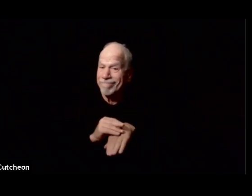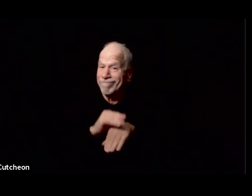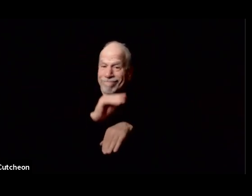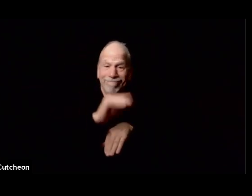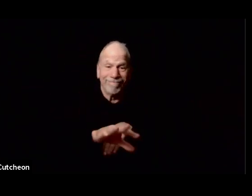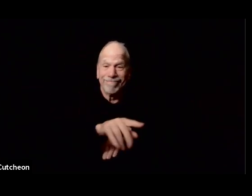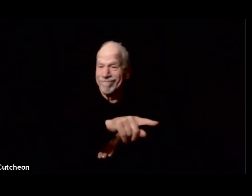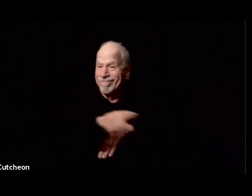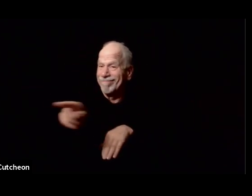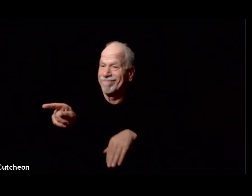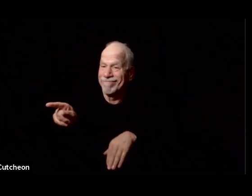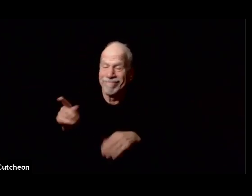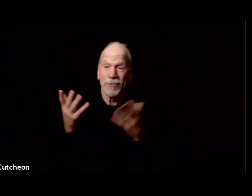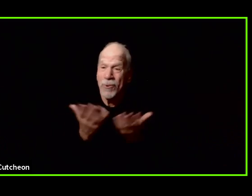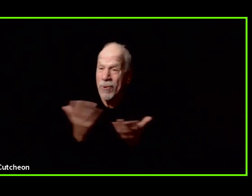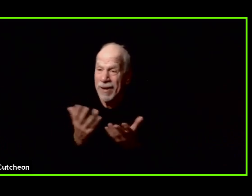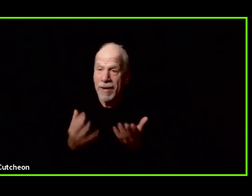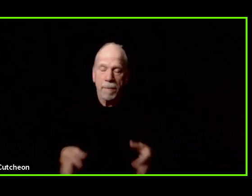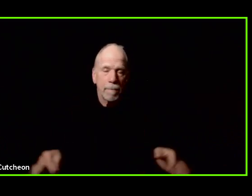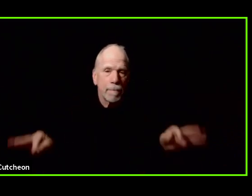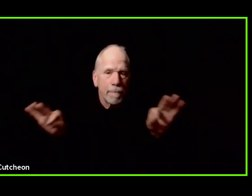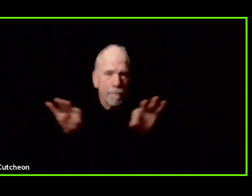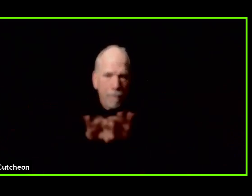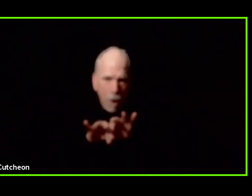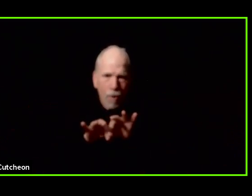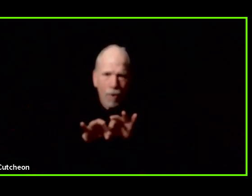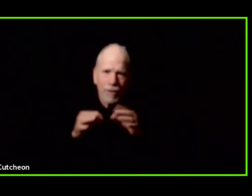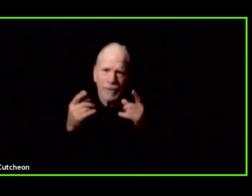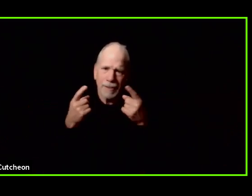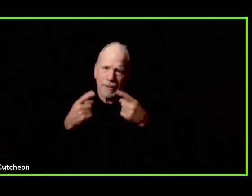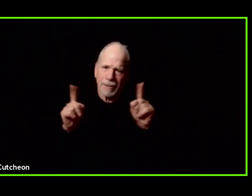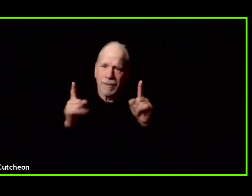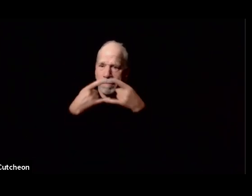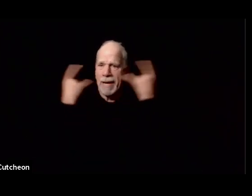so effective and the evidence has gotten more and more clear on this point that we do recommend